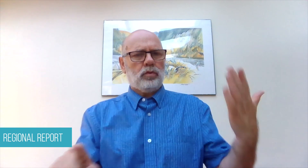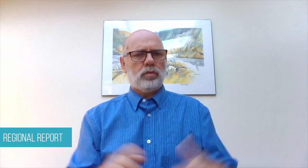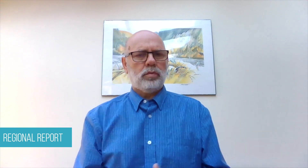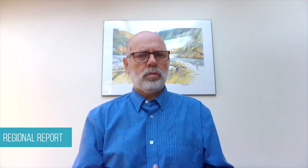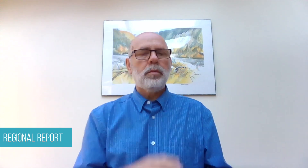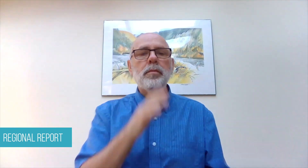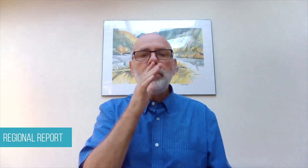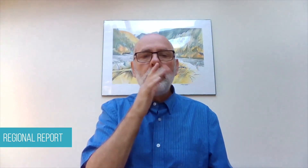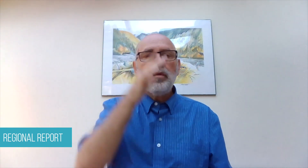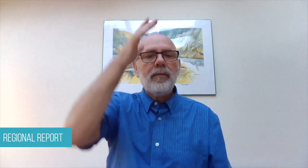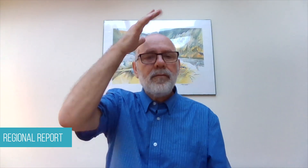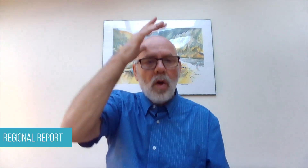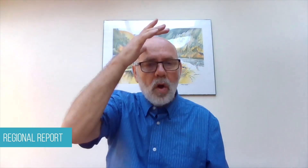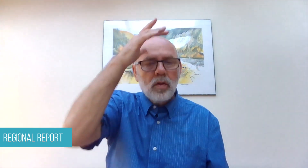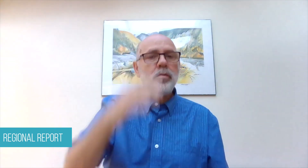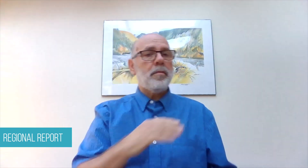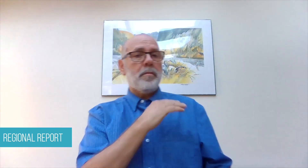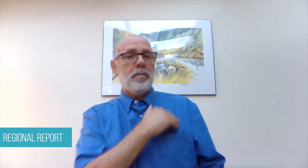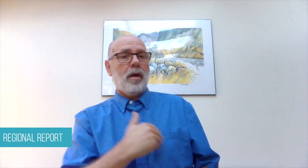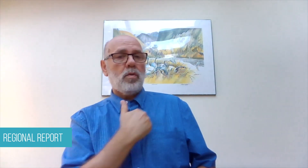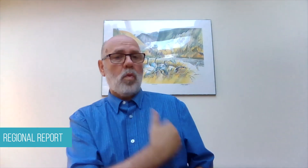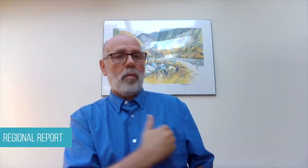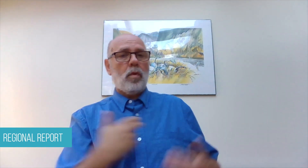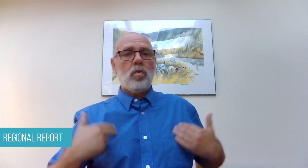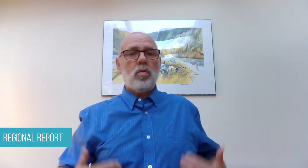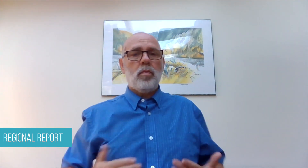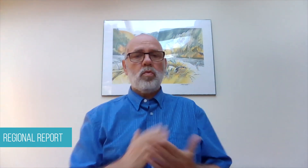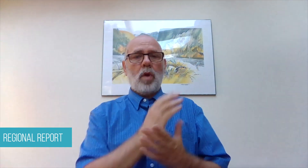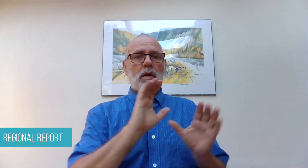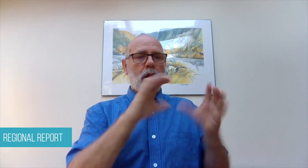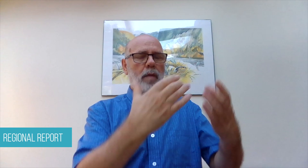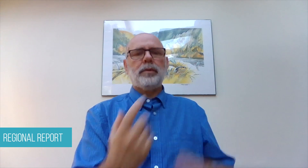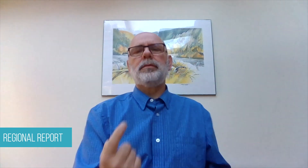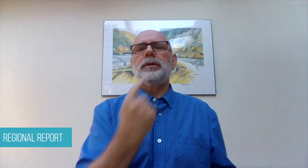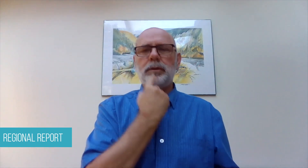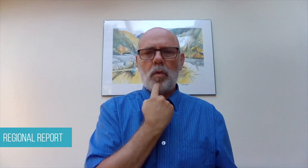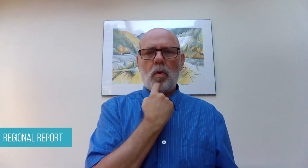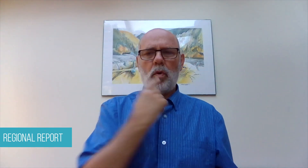the Human Rights Commission were disappointed.